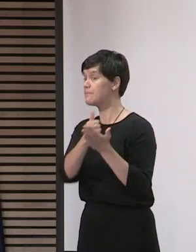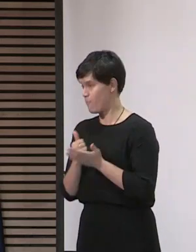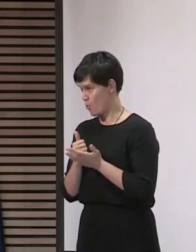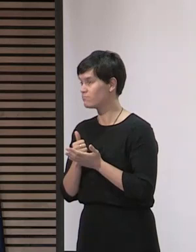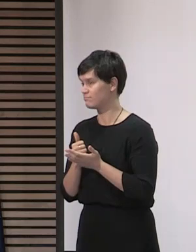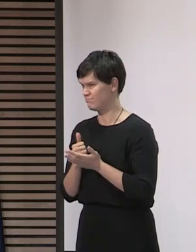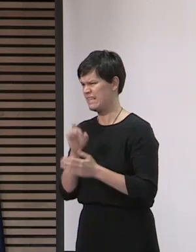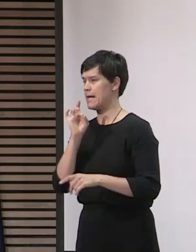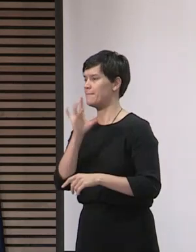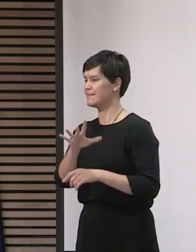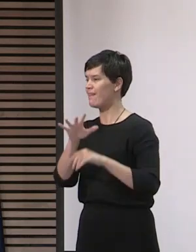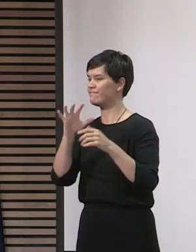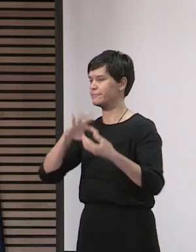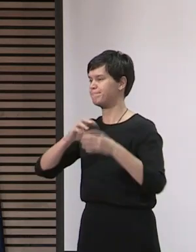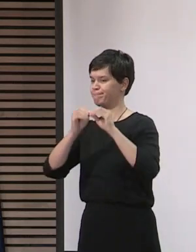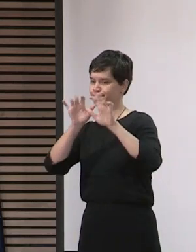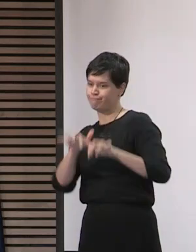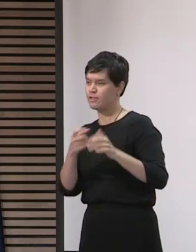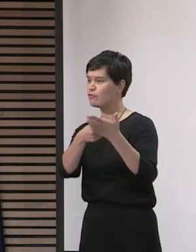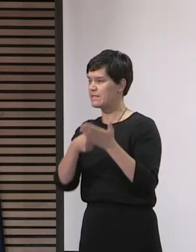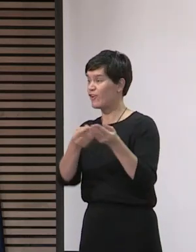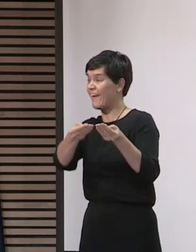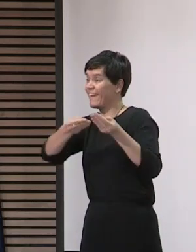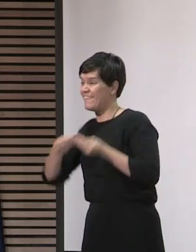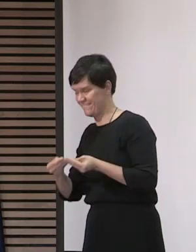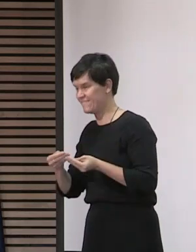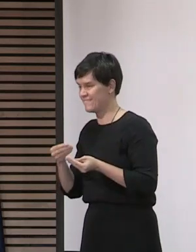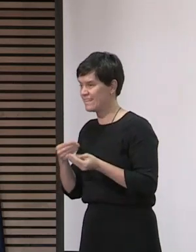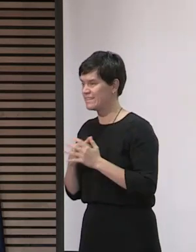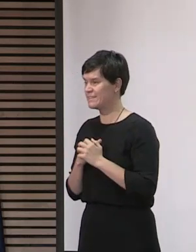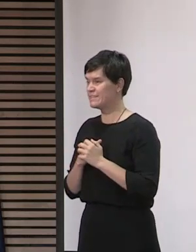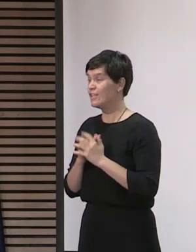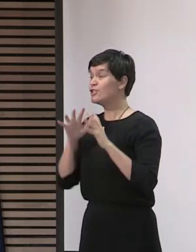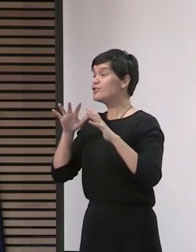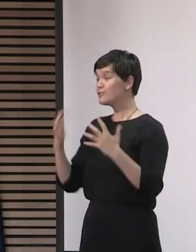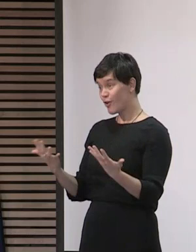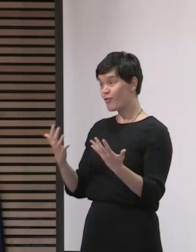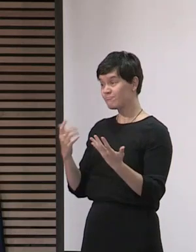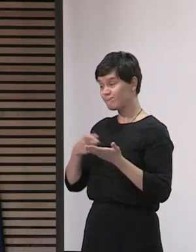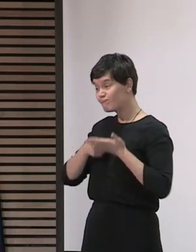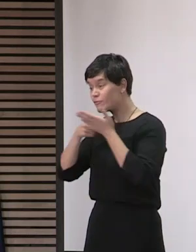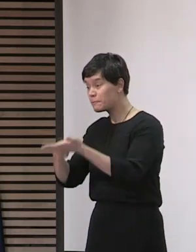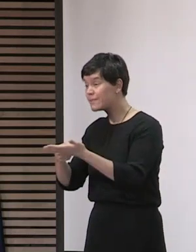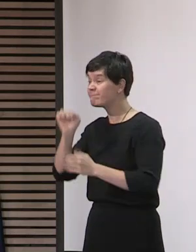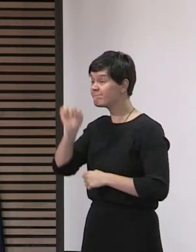advice of the Director-General of Health, who's supported and made these recommendations. The fact that we are even